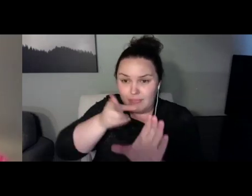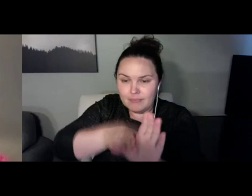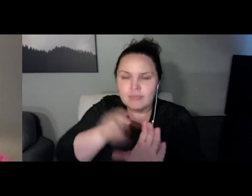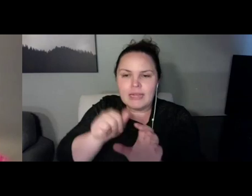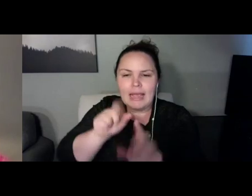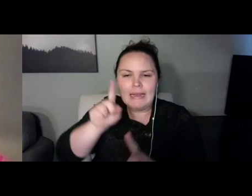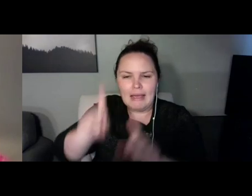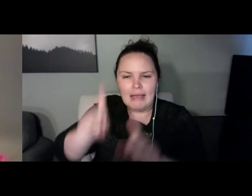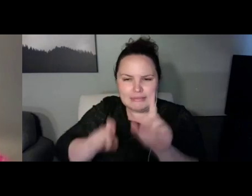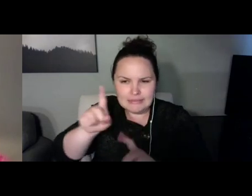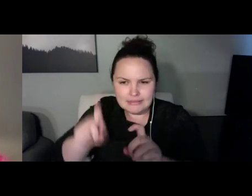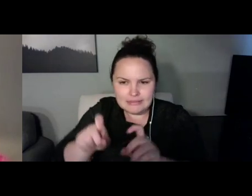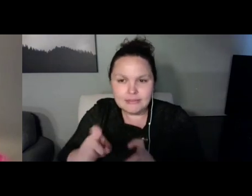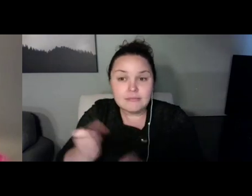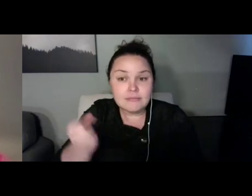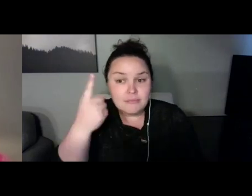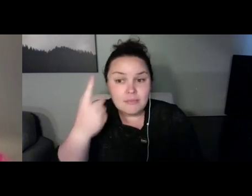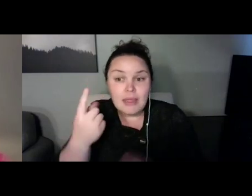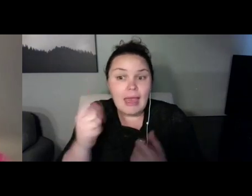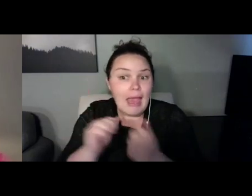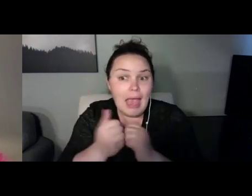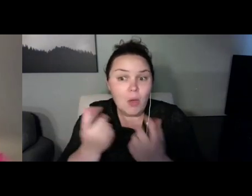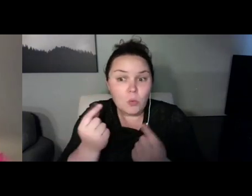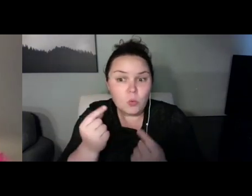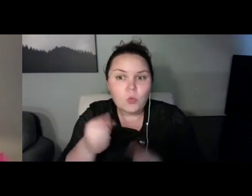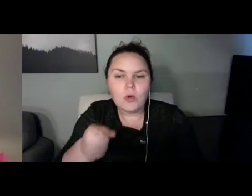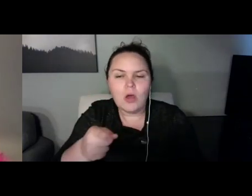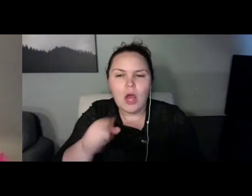We will ask that you will raise your hand on Zoom.